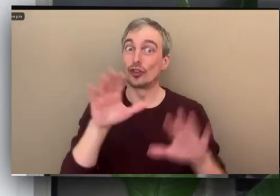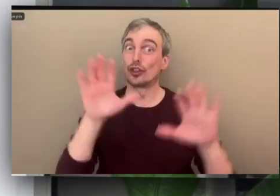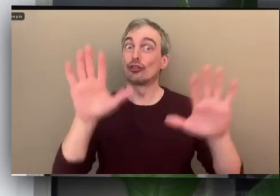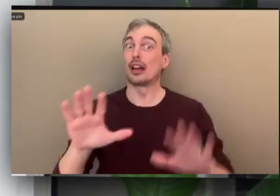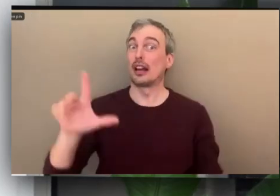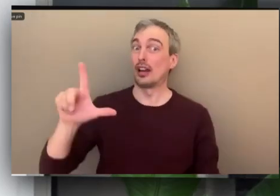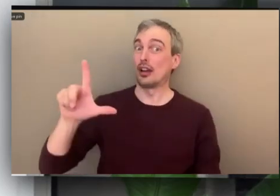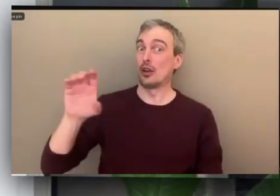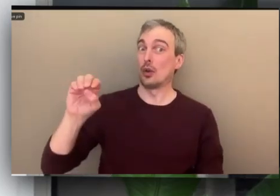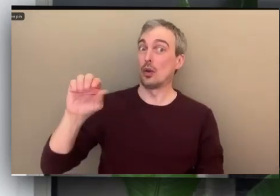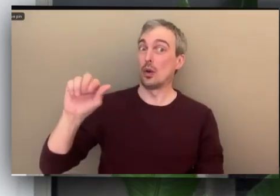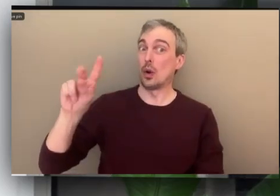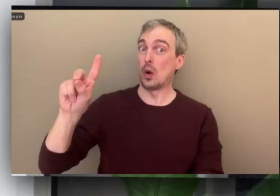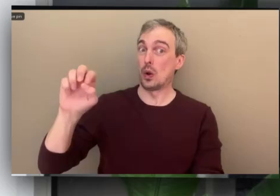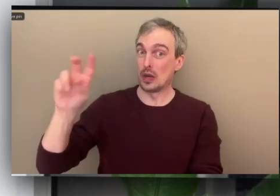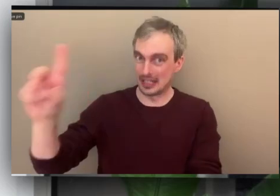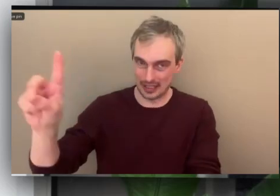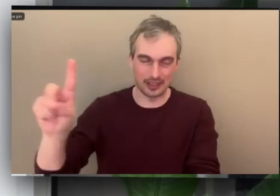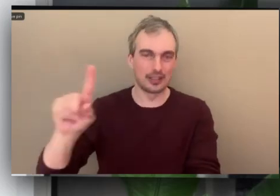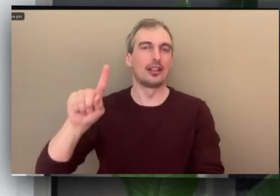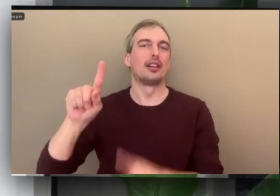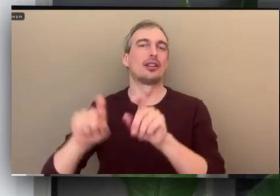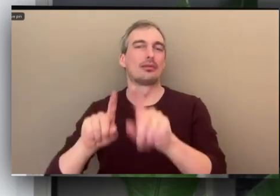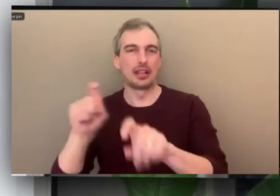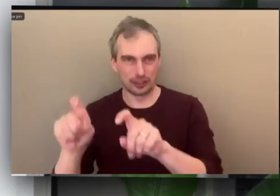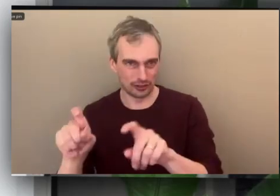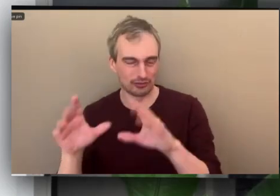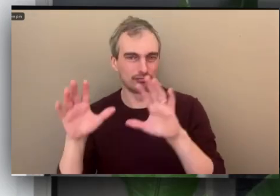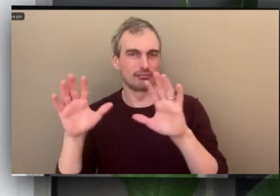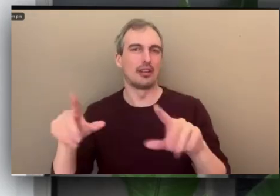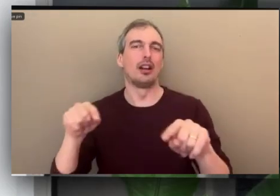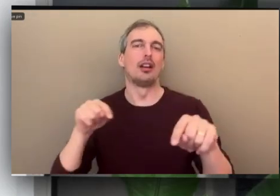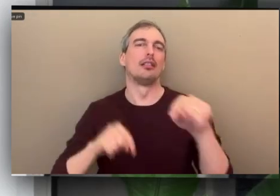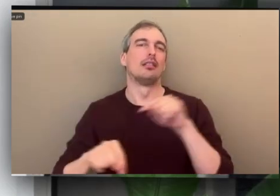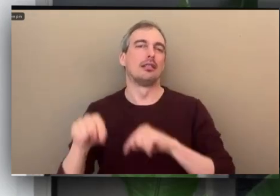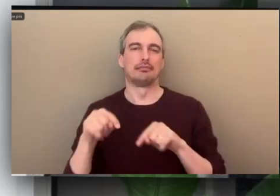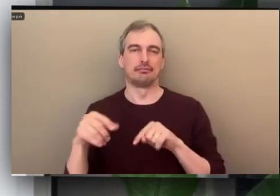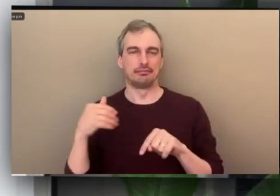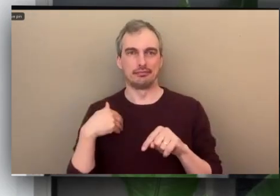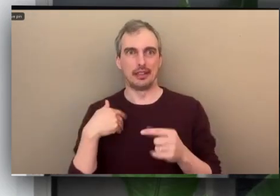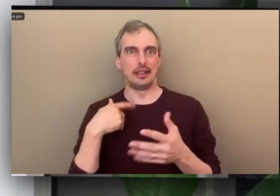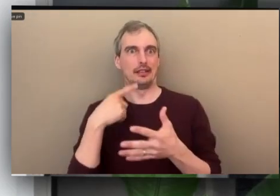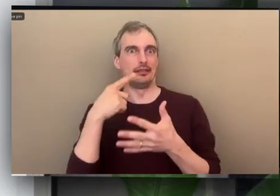There's a lot of different pieces to your question. And they're all really good points. So when do we get involved?